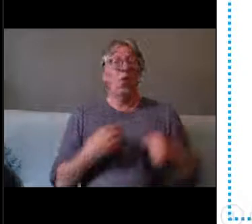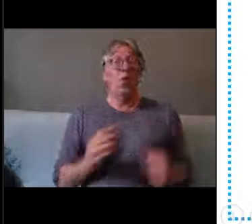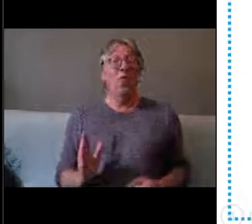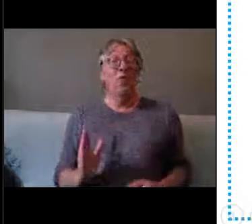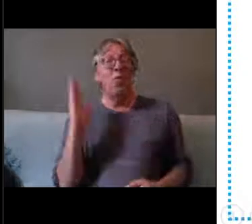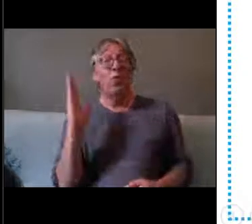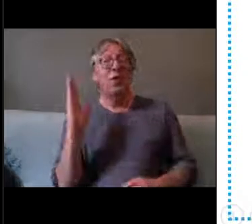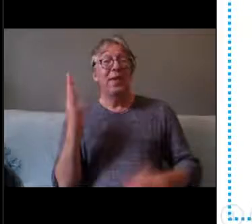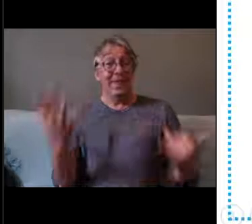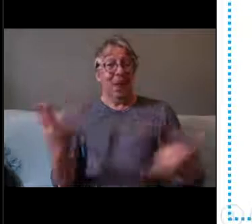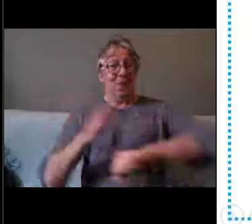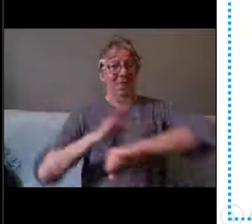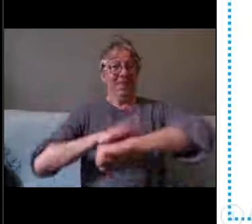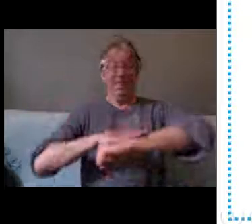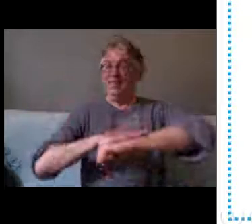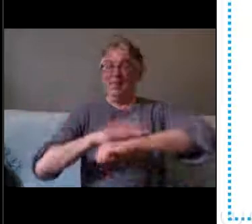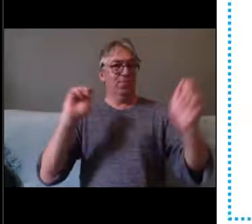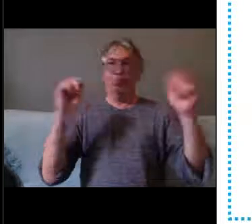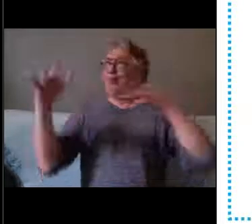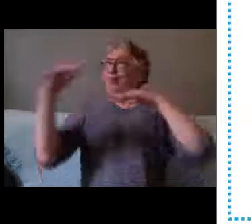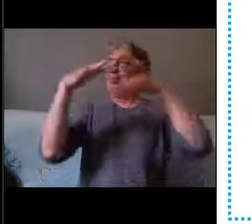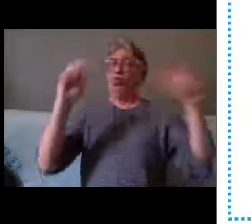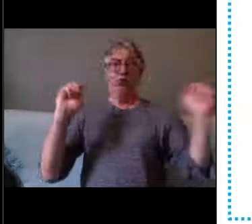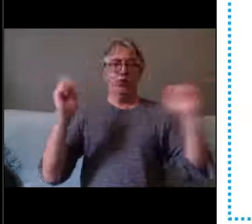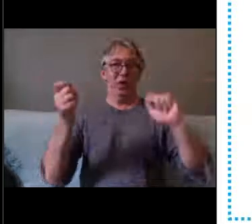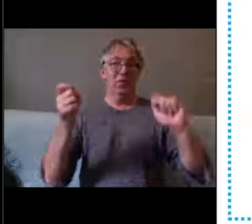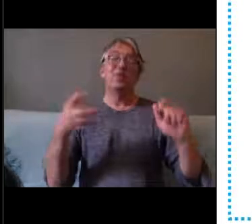COVID has fast tracked the handover process to local staff